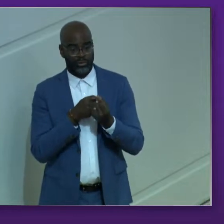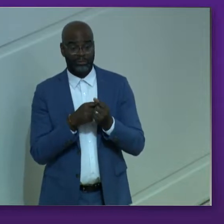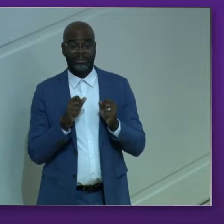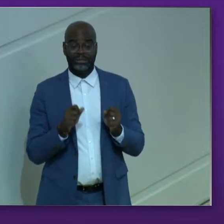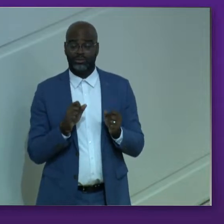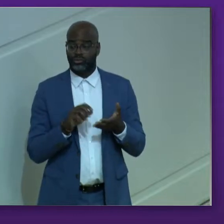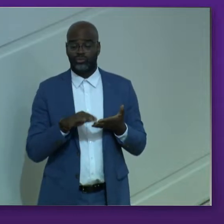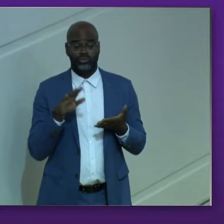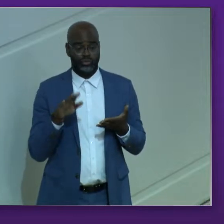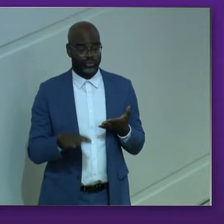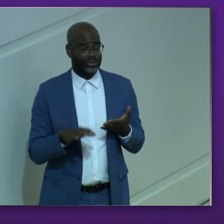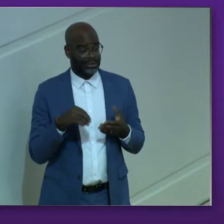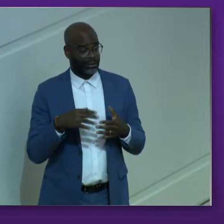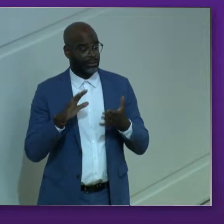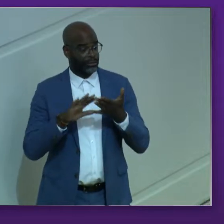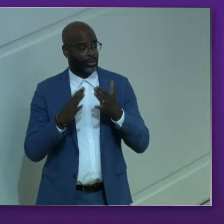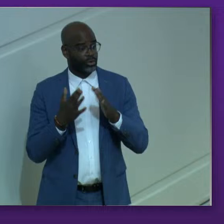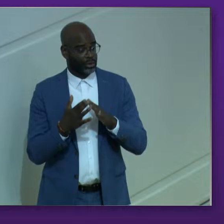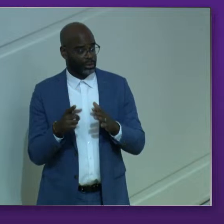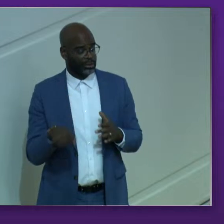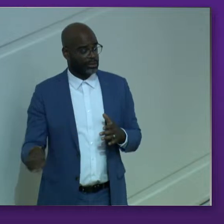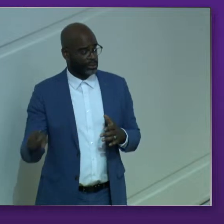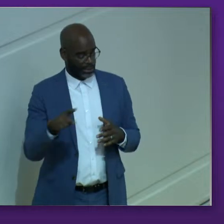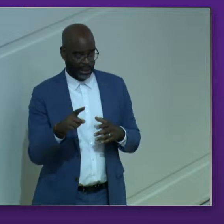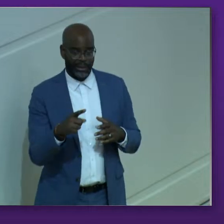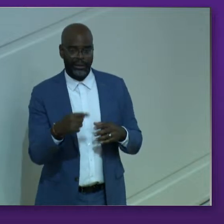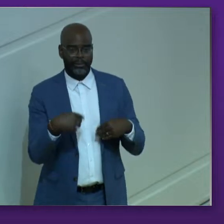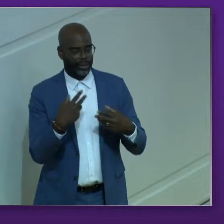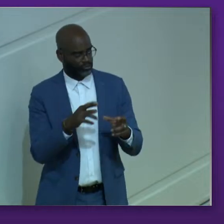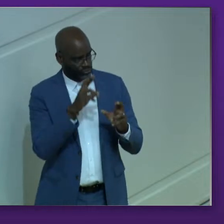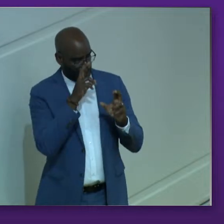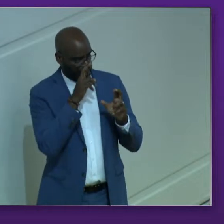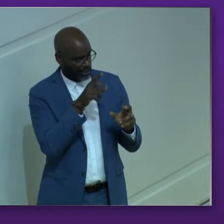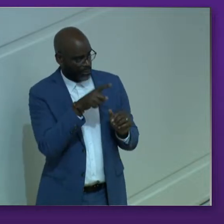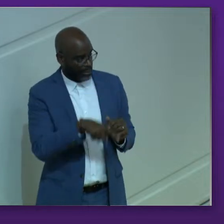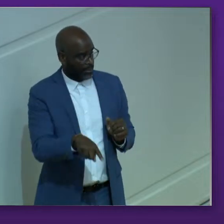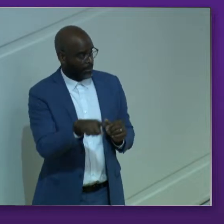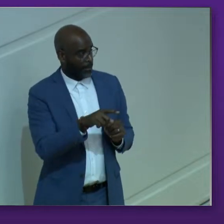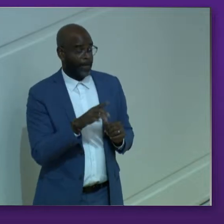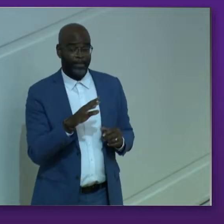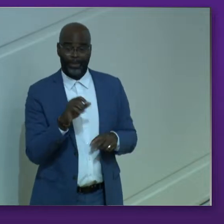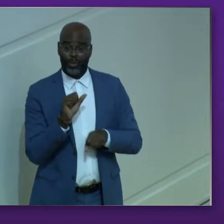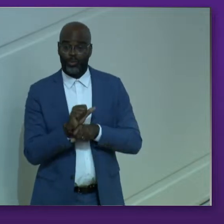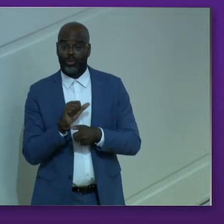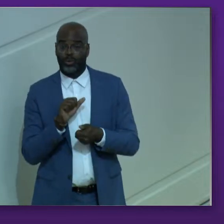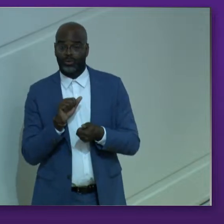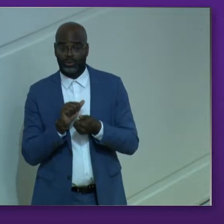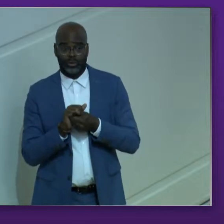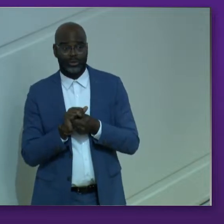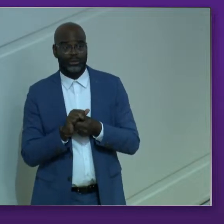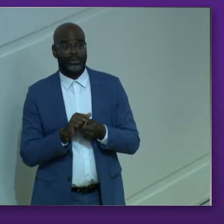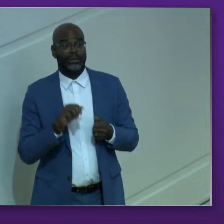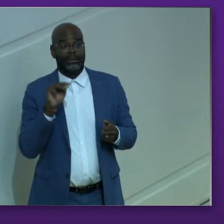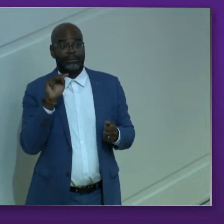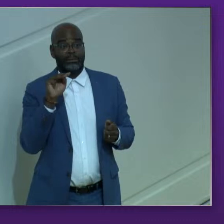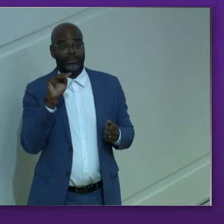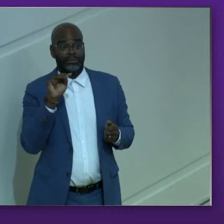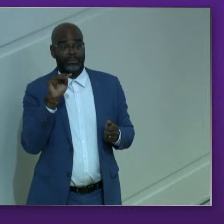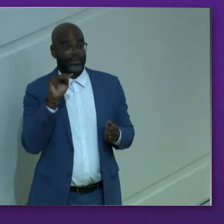THROUGH THE OUTREACH EFFORTS PROVIDING ONE-ON-ONE ASSISTANCE